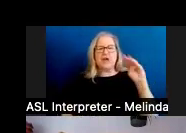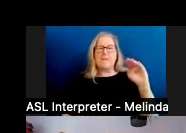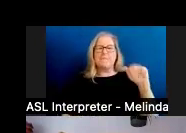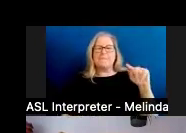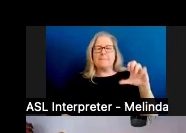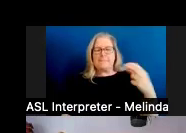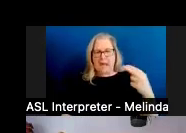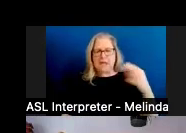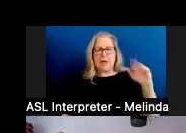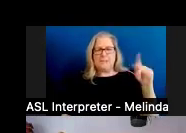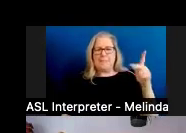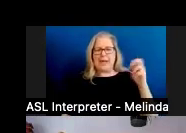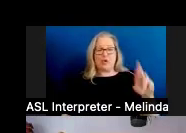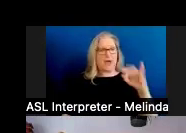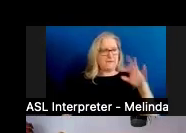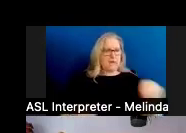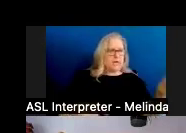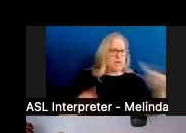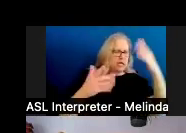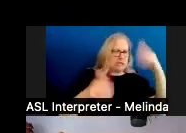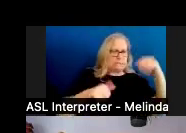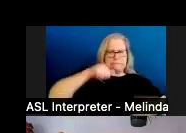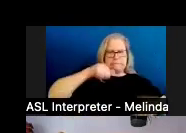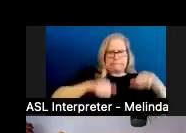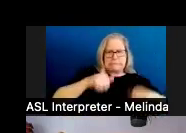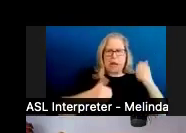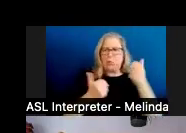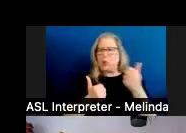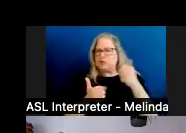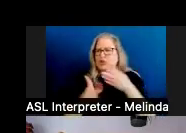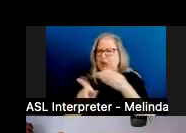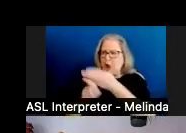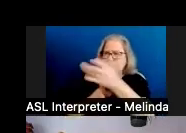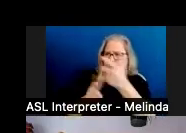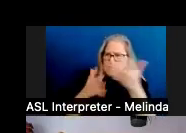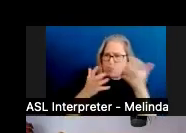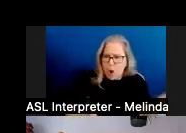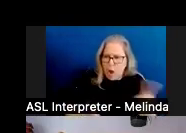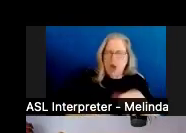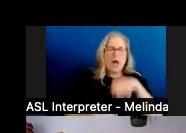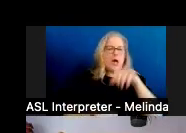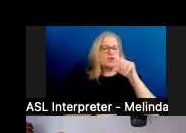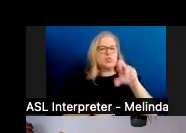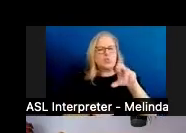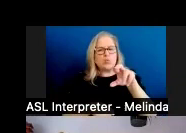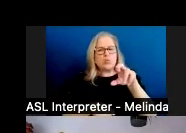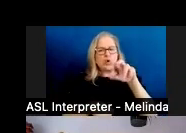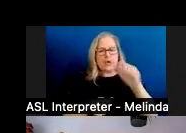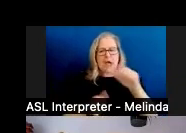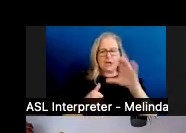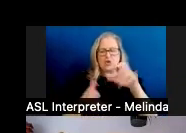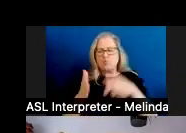that may not know exactly which area you want to go into or really even to get started with your research, so just something to keep in mind.